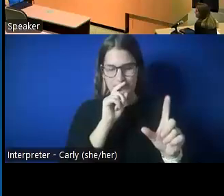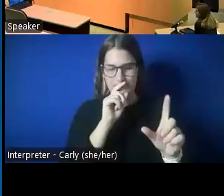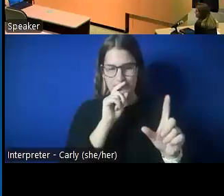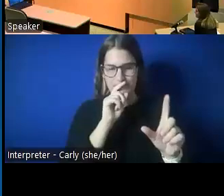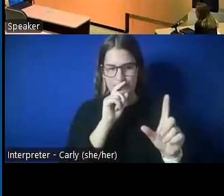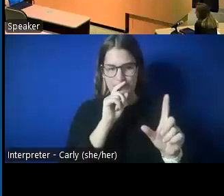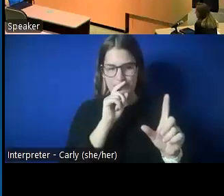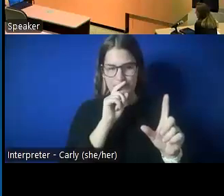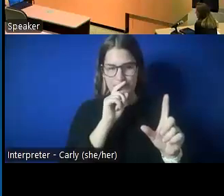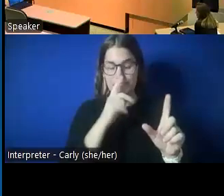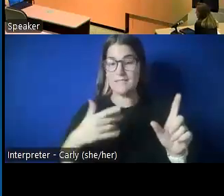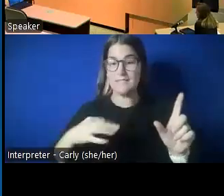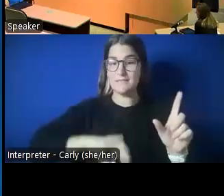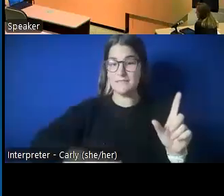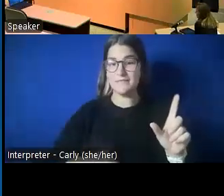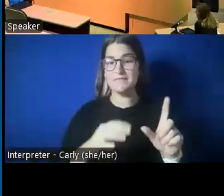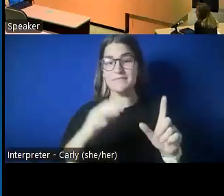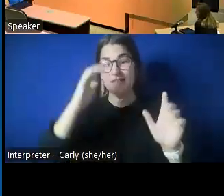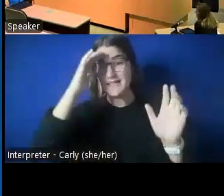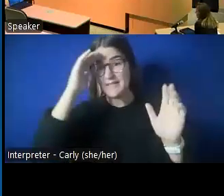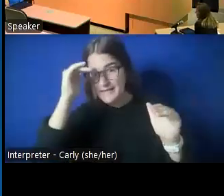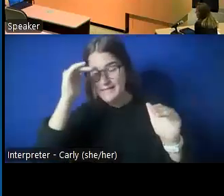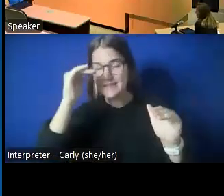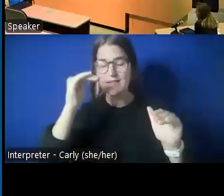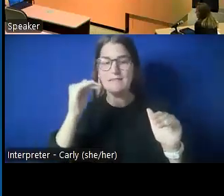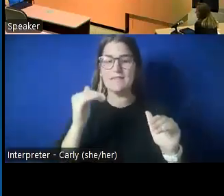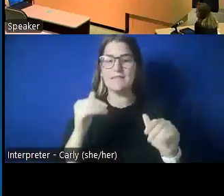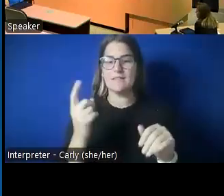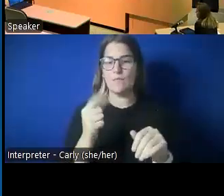beneficial or expected that someone is um free from substance use for three months